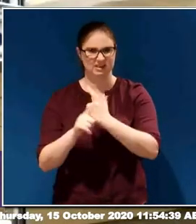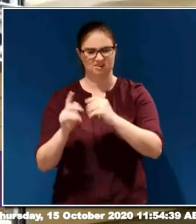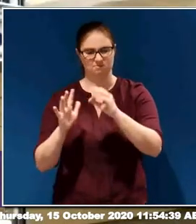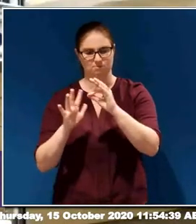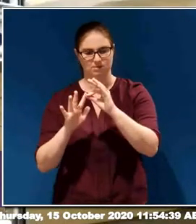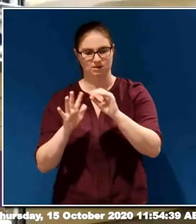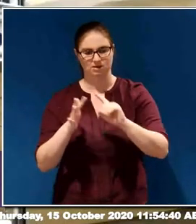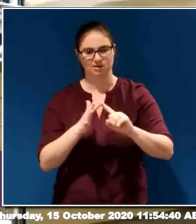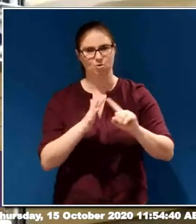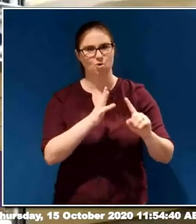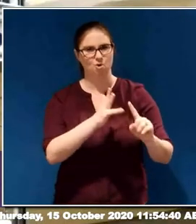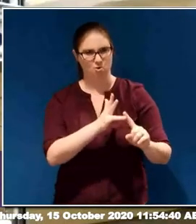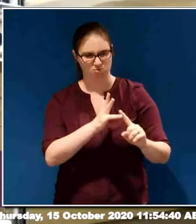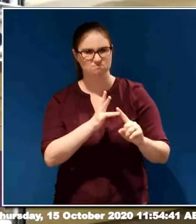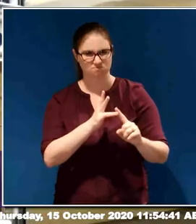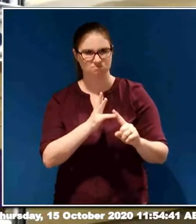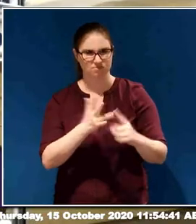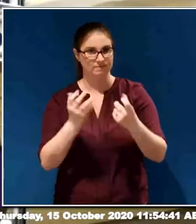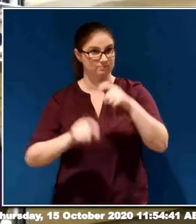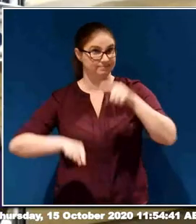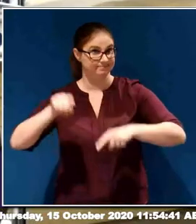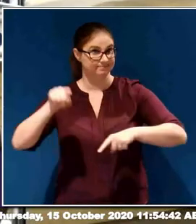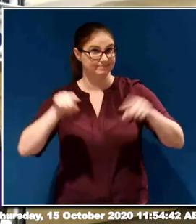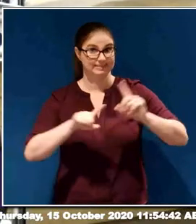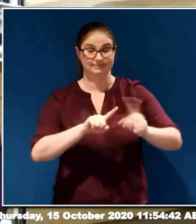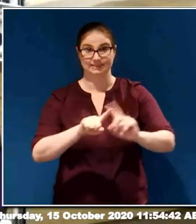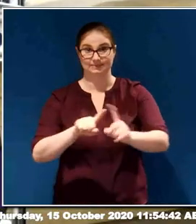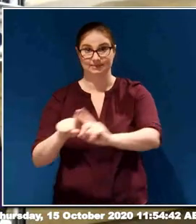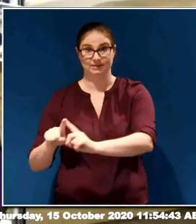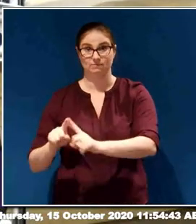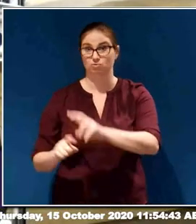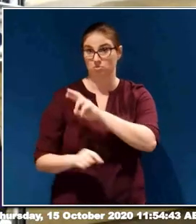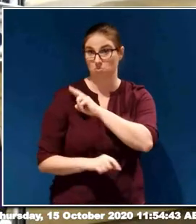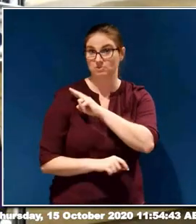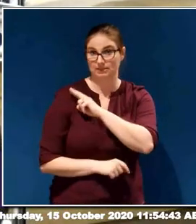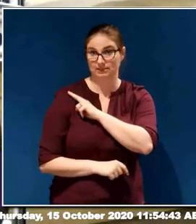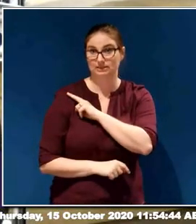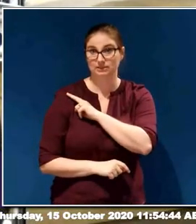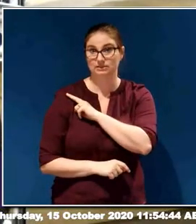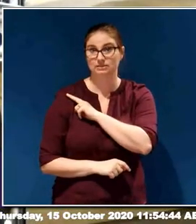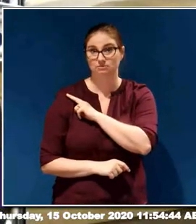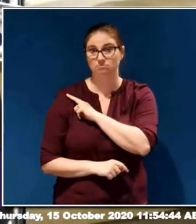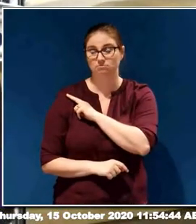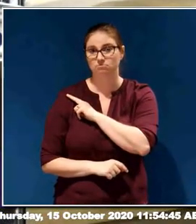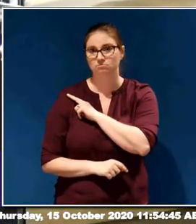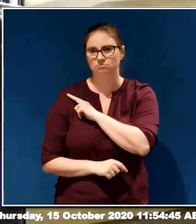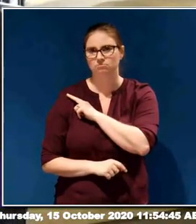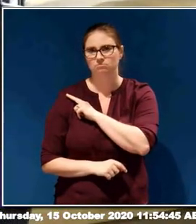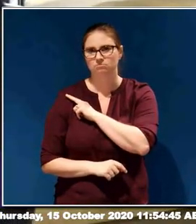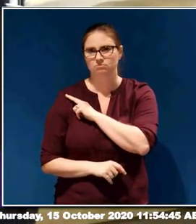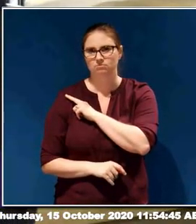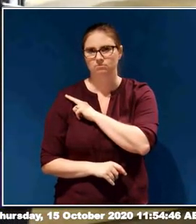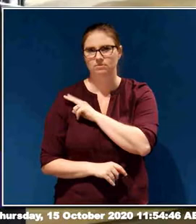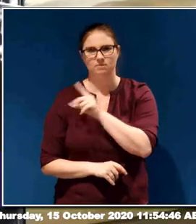responsibility which differs on the needs of the region they are assigned to.